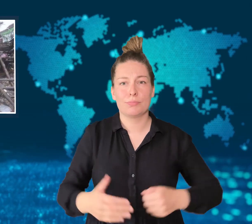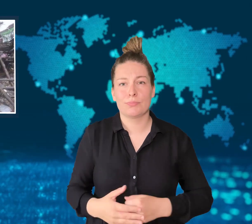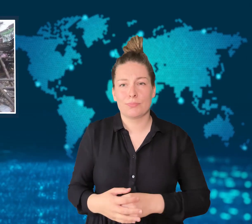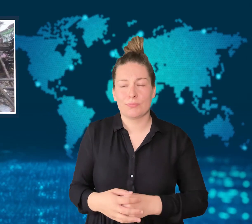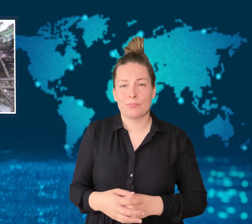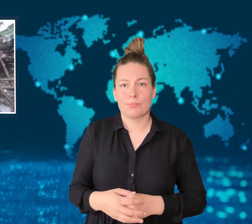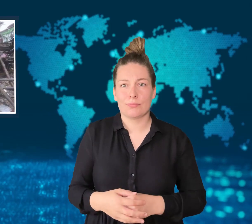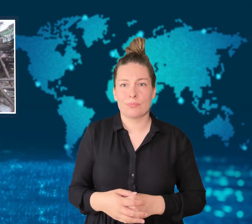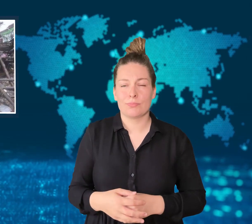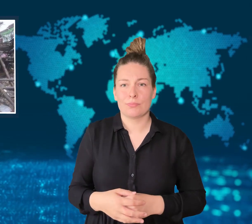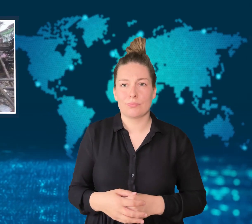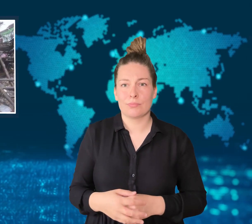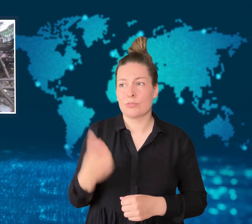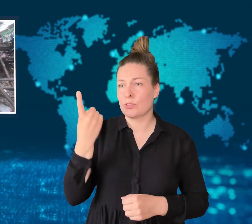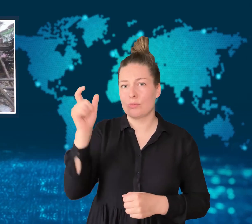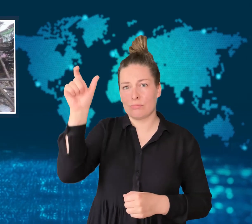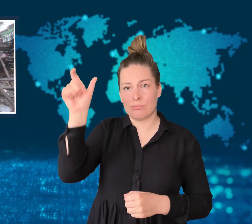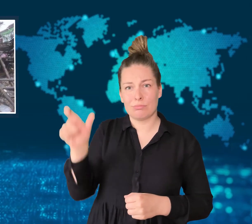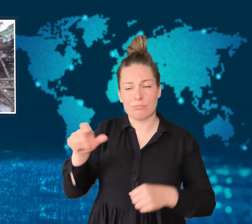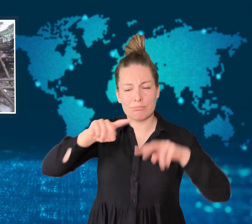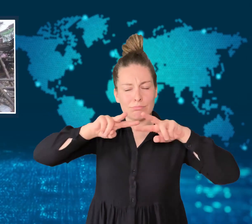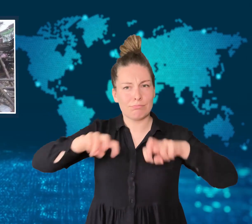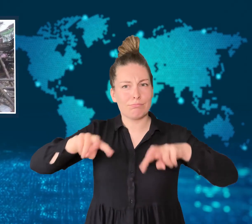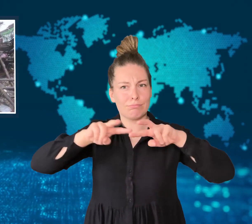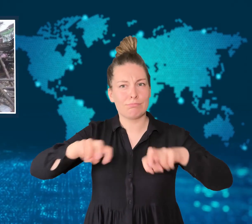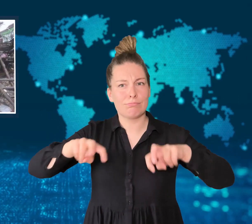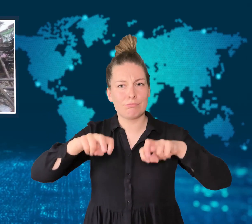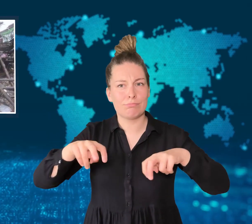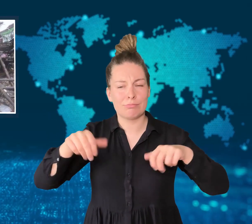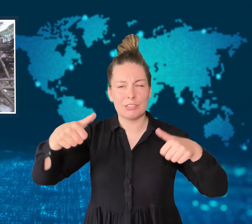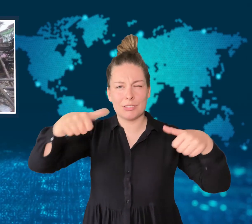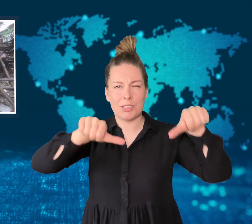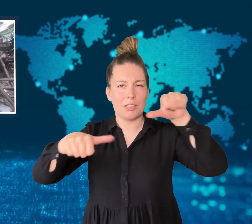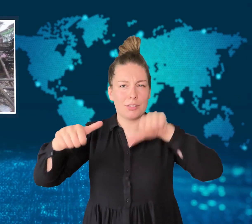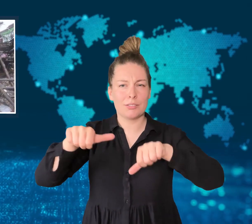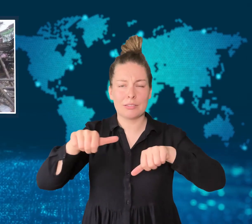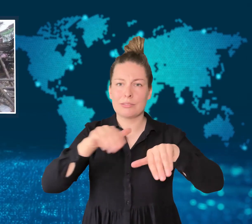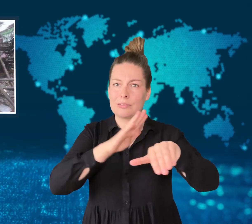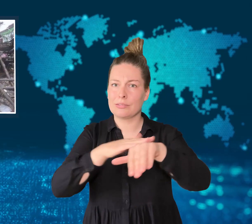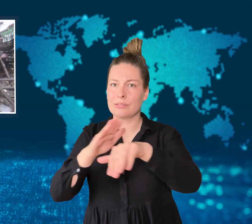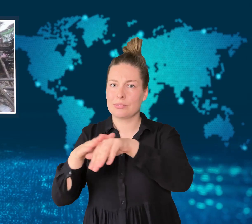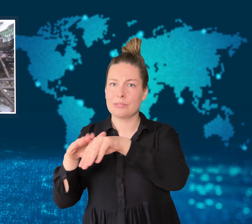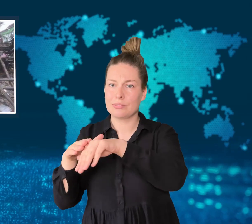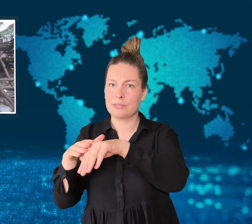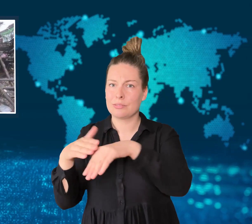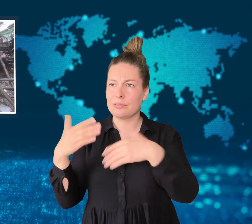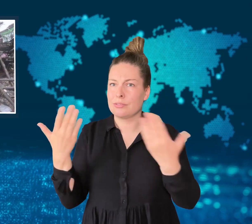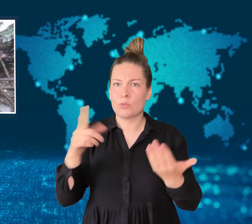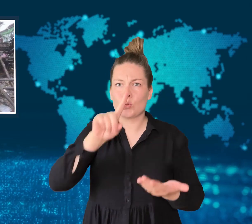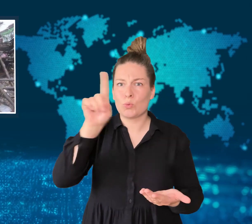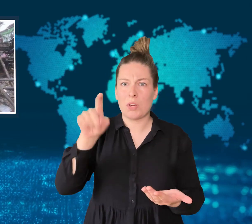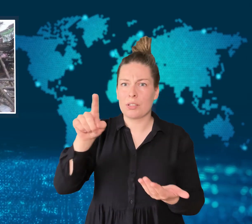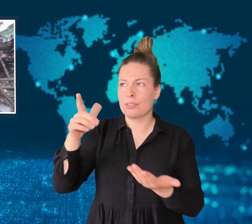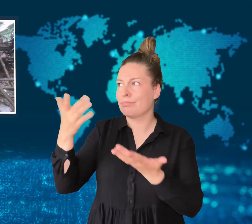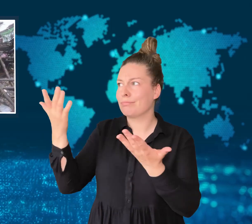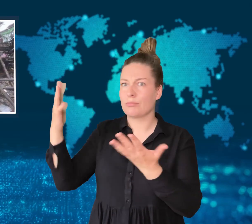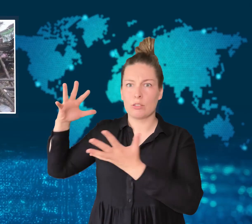climate change.